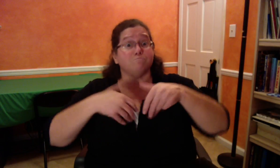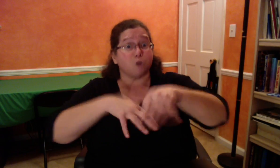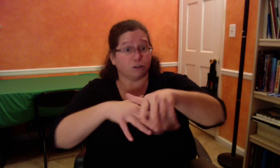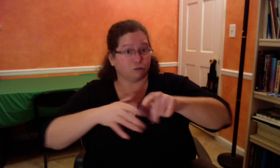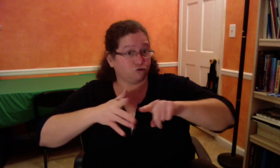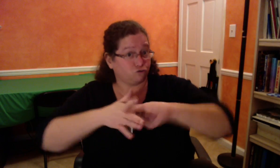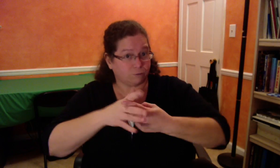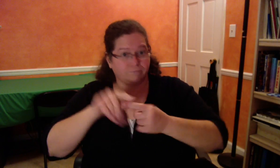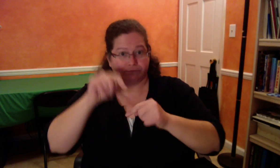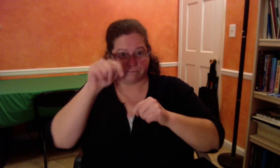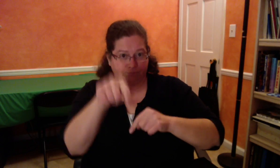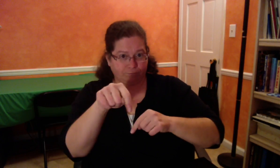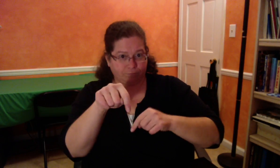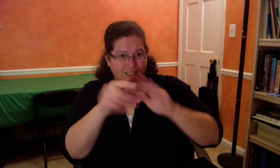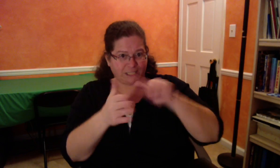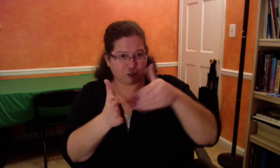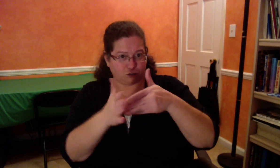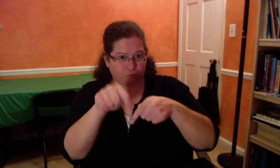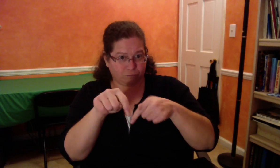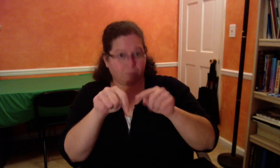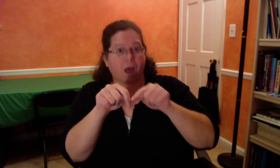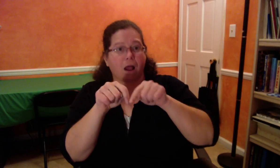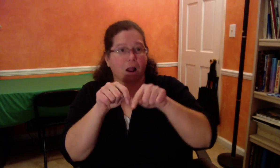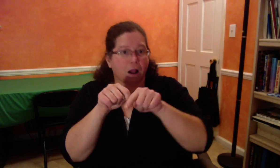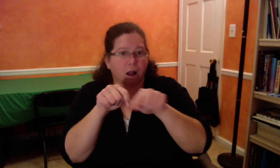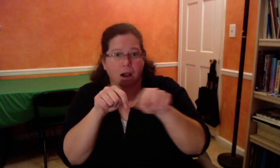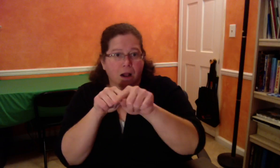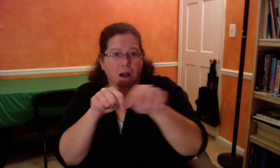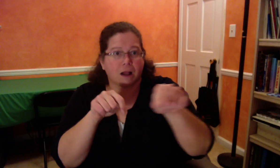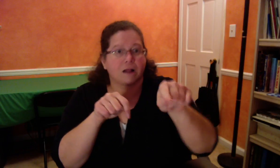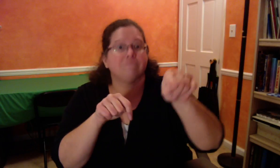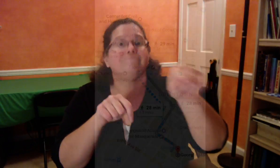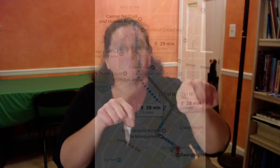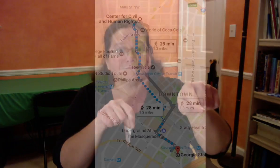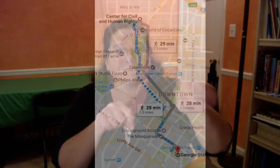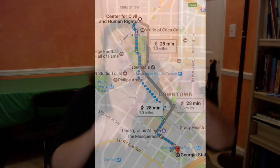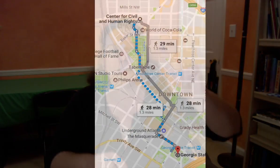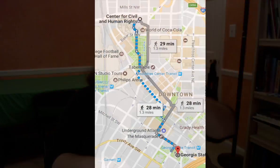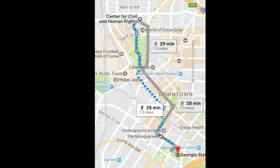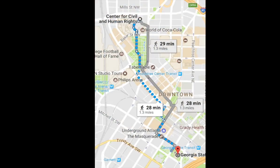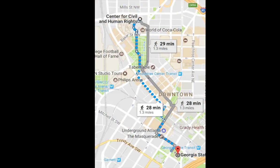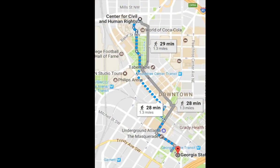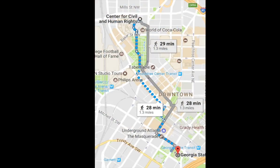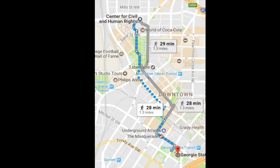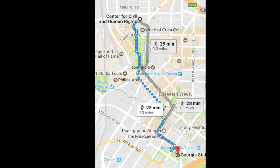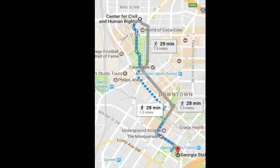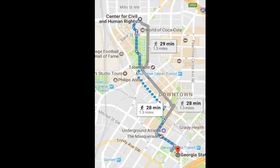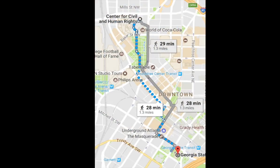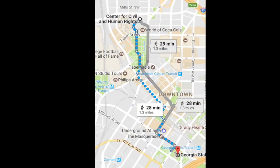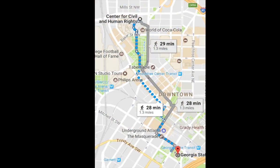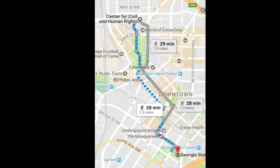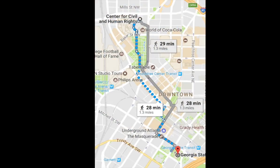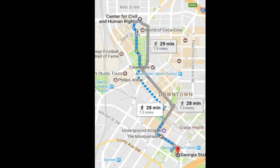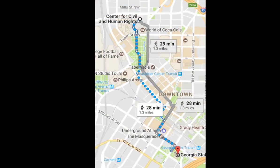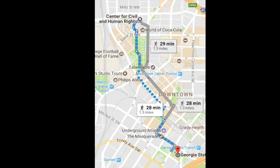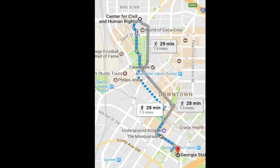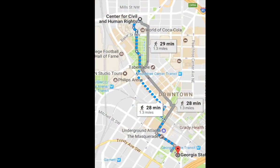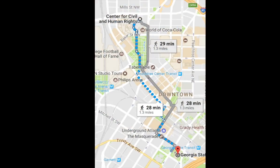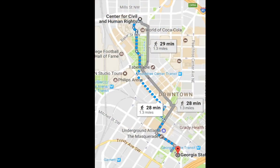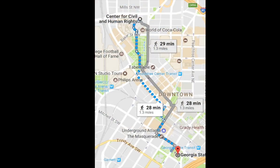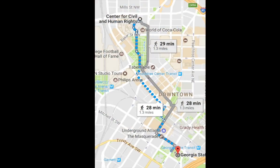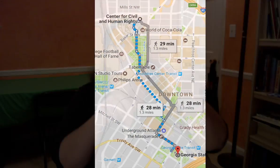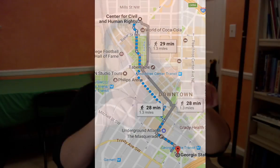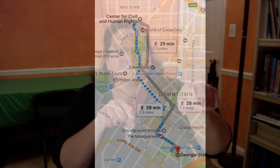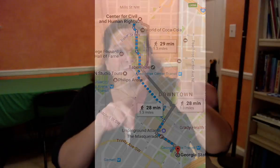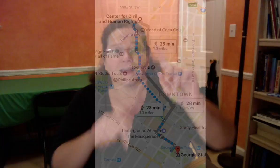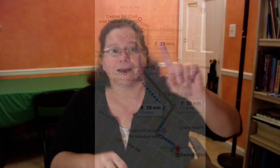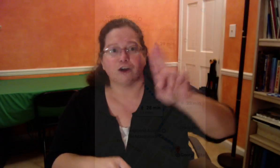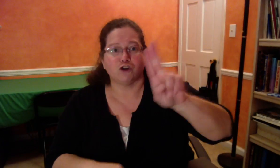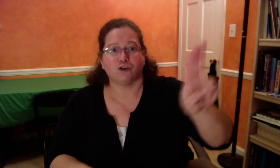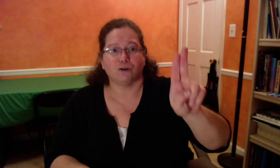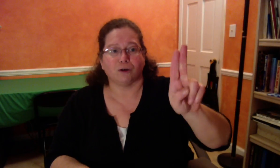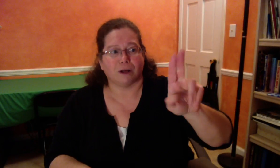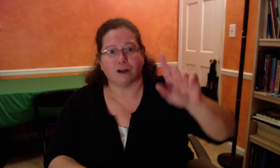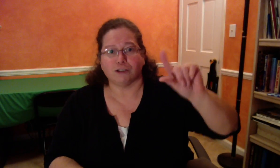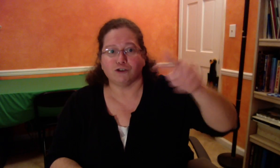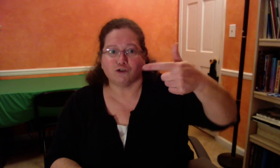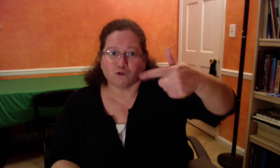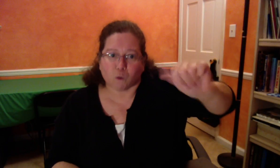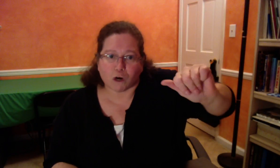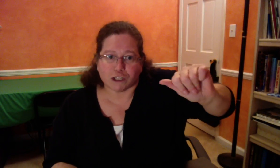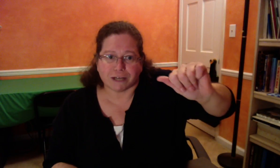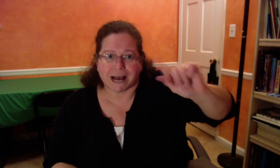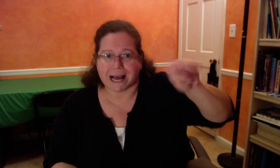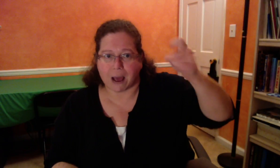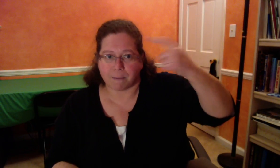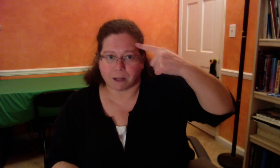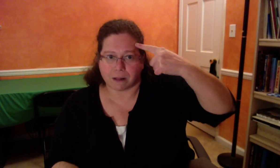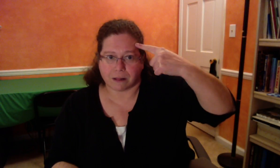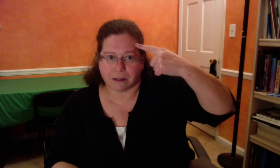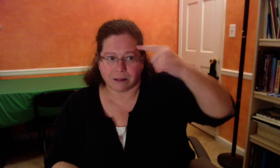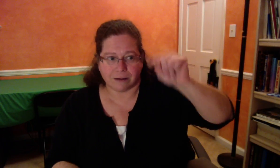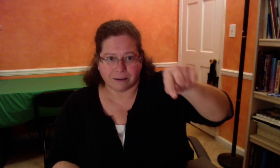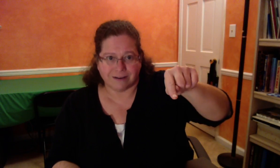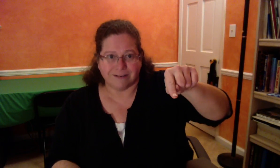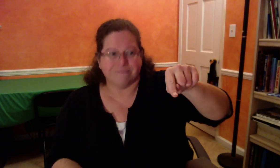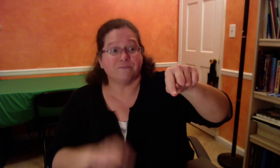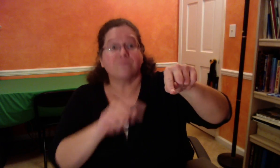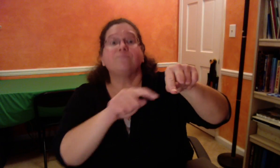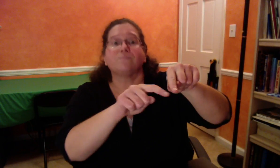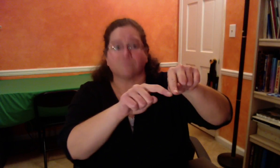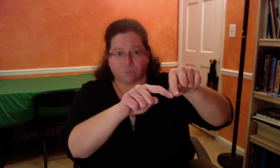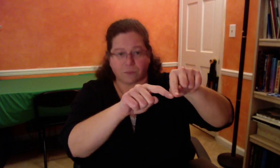Then the march will begin from the Center to Georgia State Capitol.